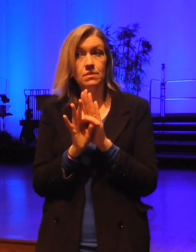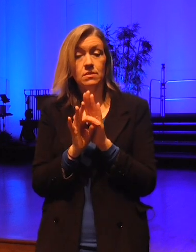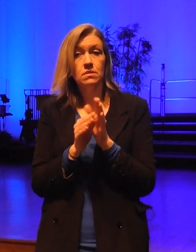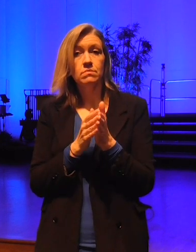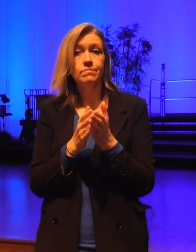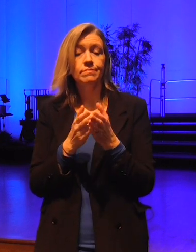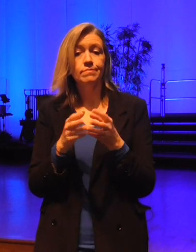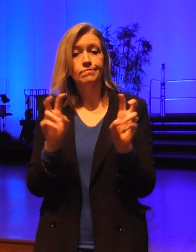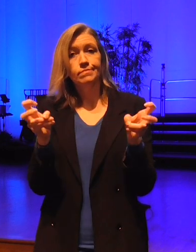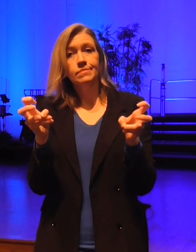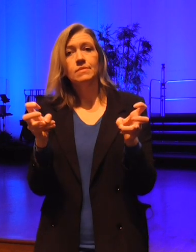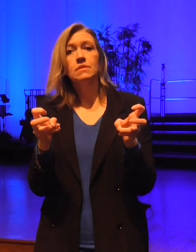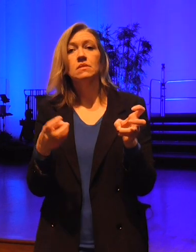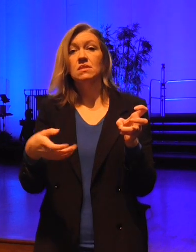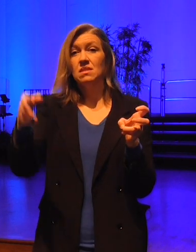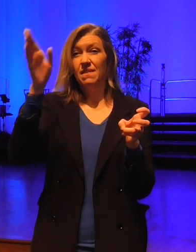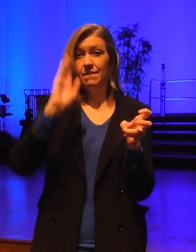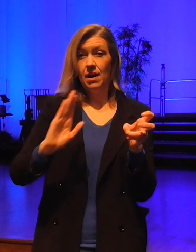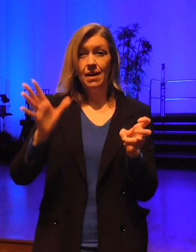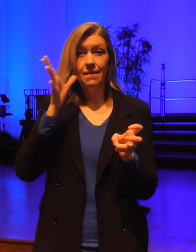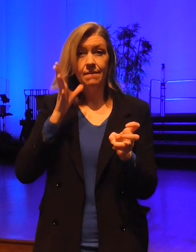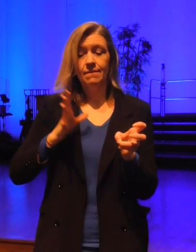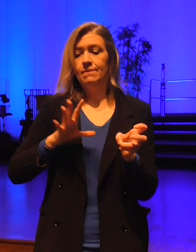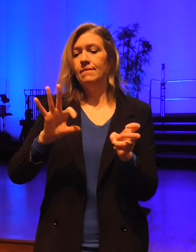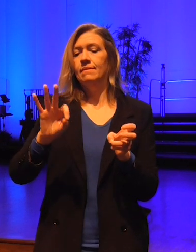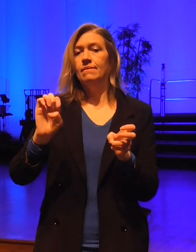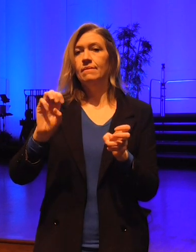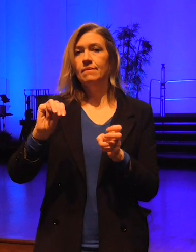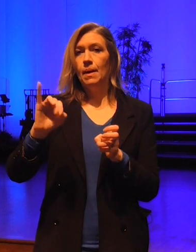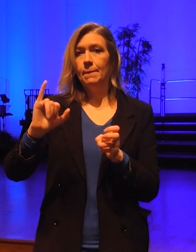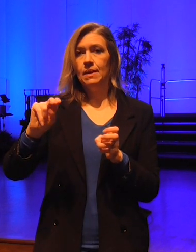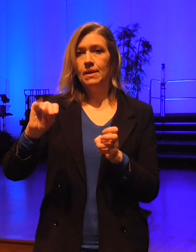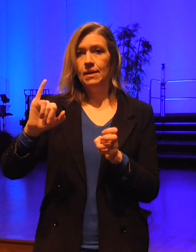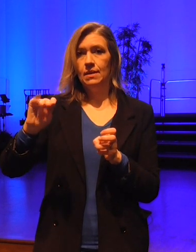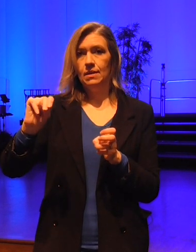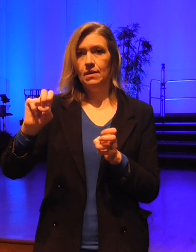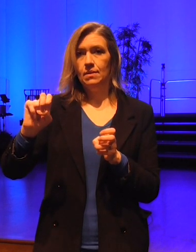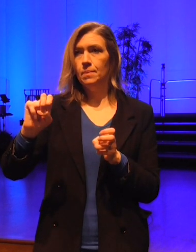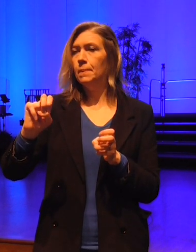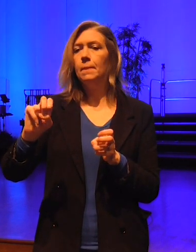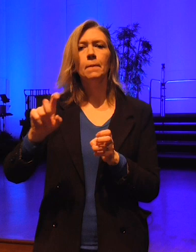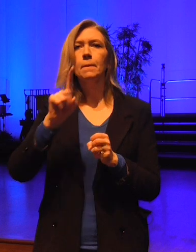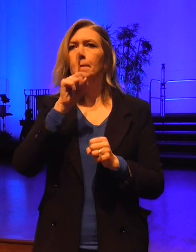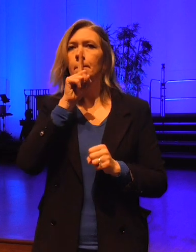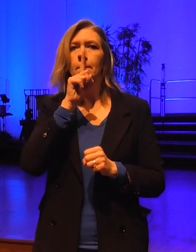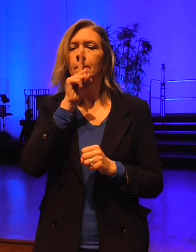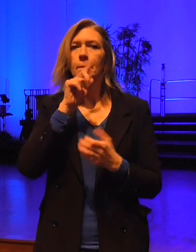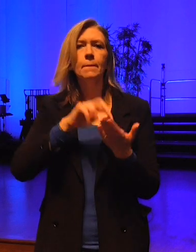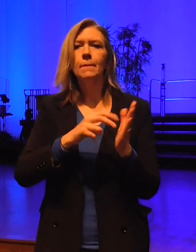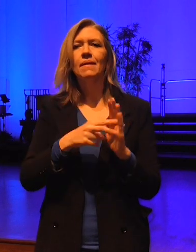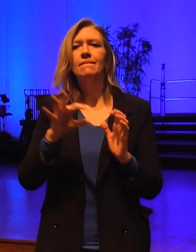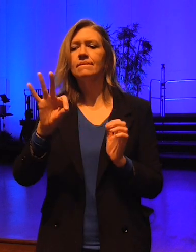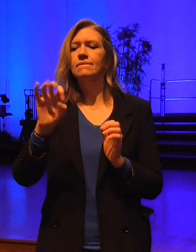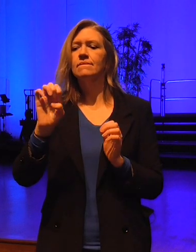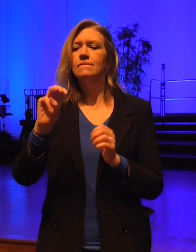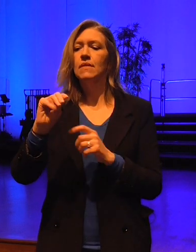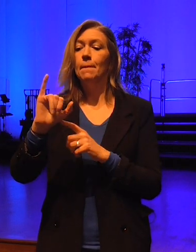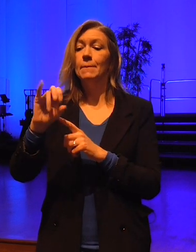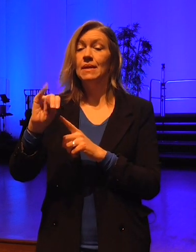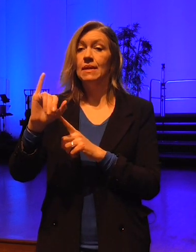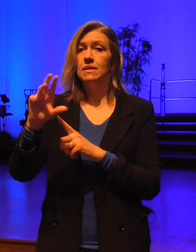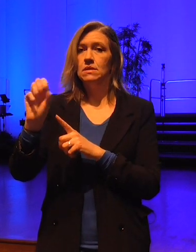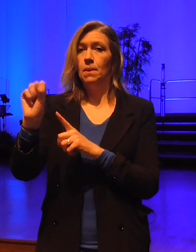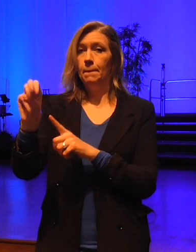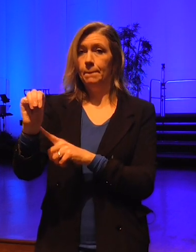feminine the divine feminine it's not meant to be feminism it's not meant to be in opposition to to